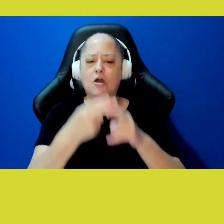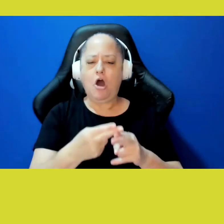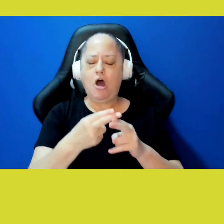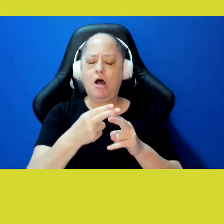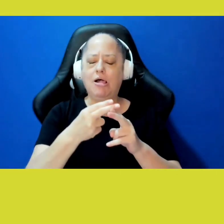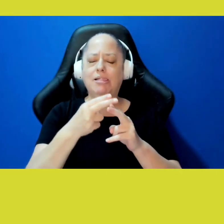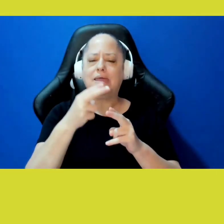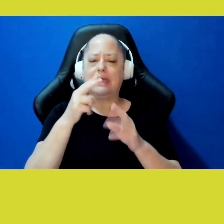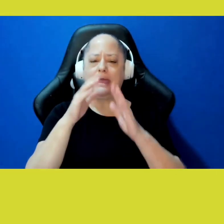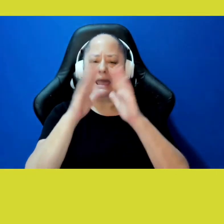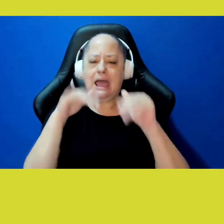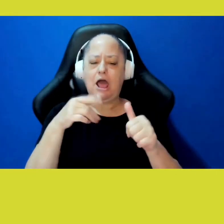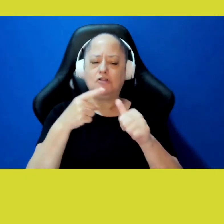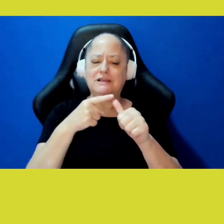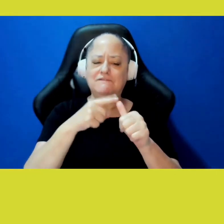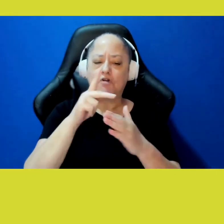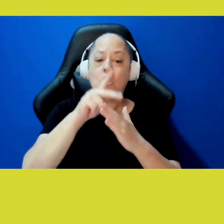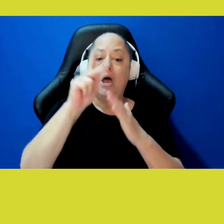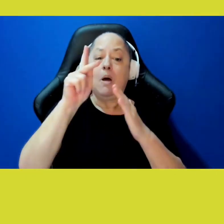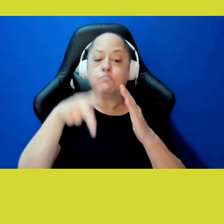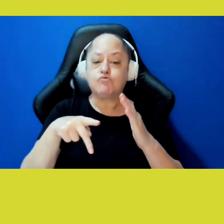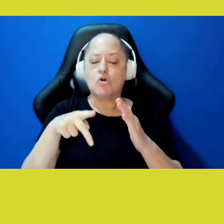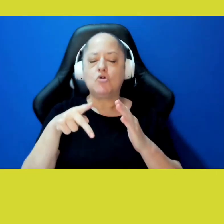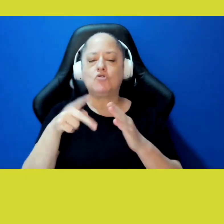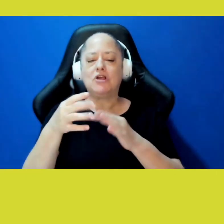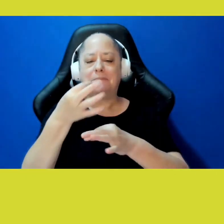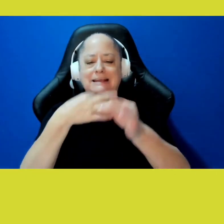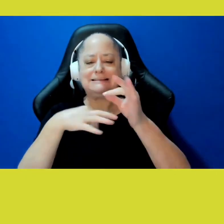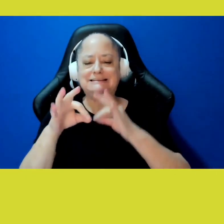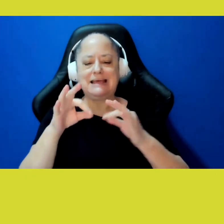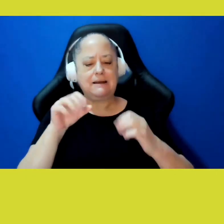rather than an approach and having all this confusion